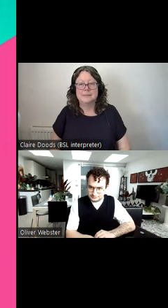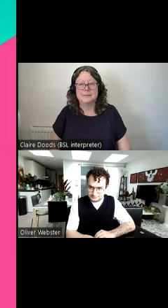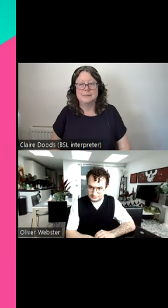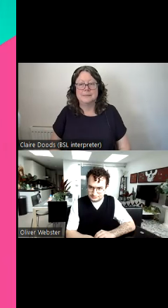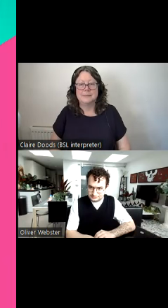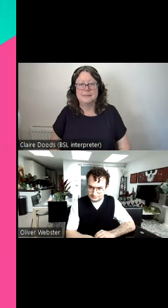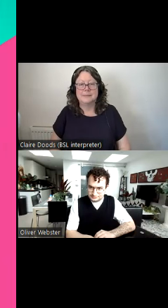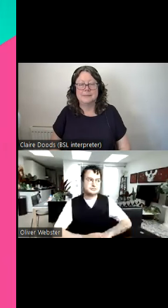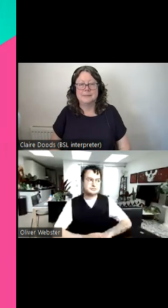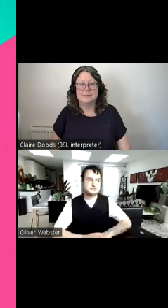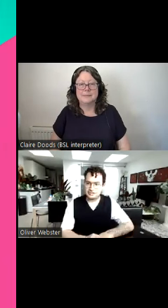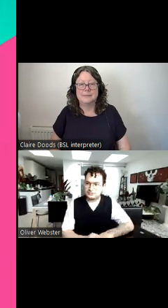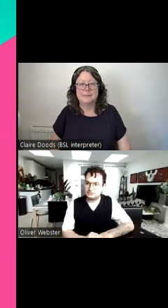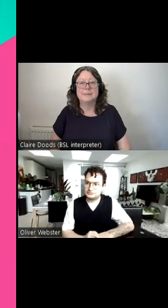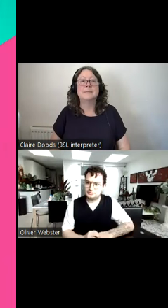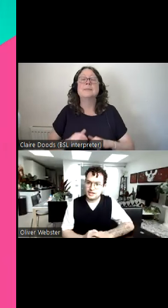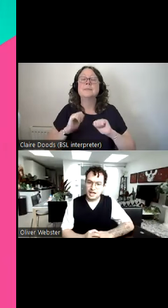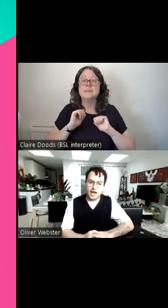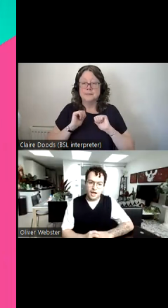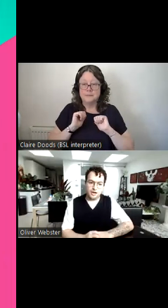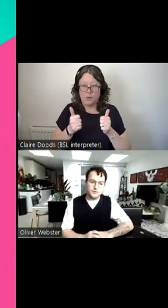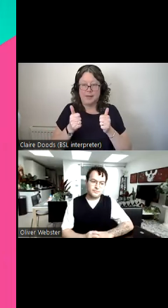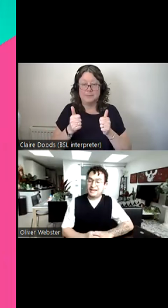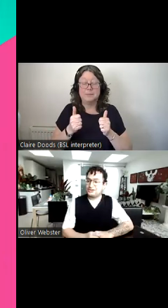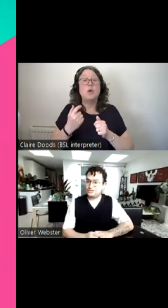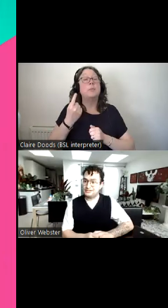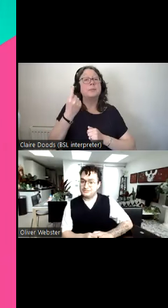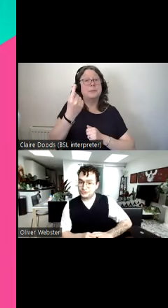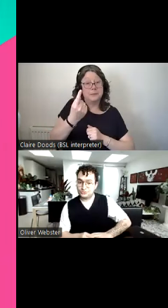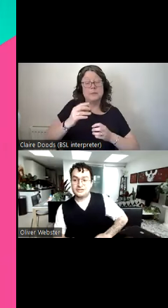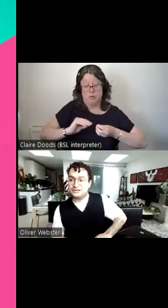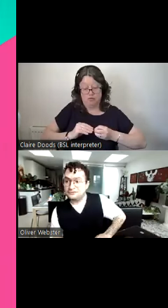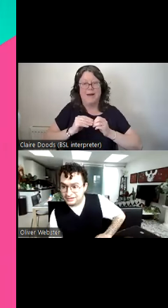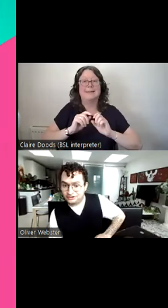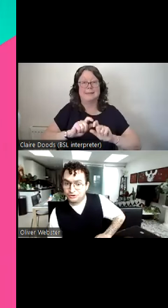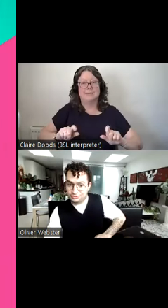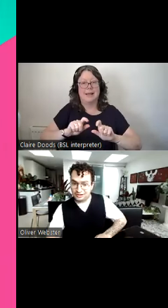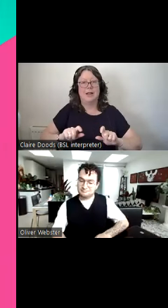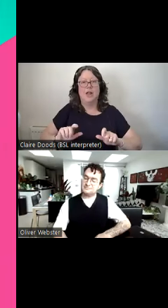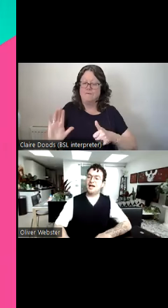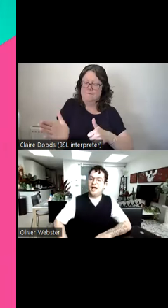Starting right at the beginning of creating your subtitles is actually creating your video content.